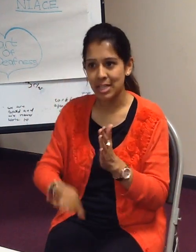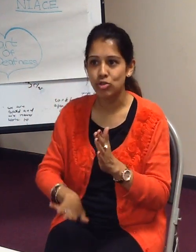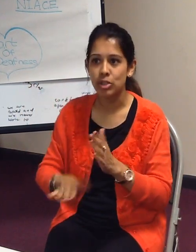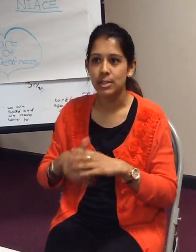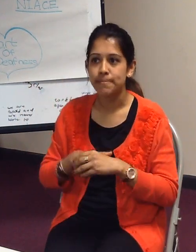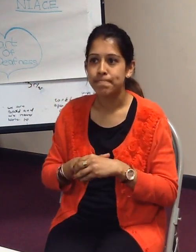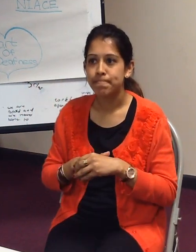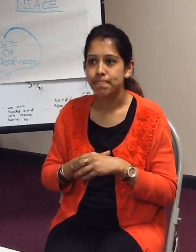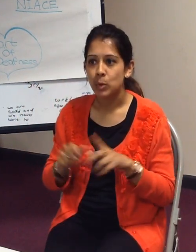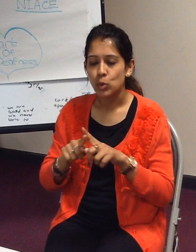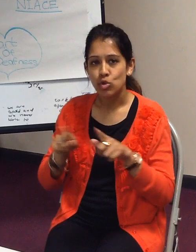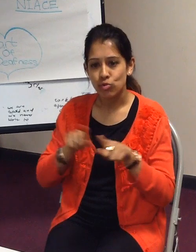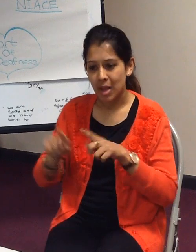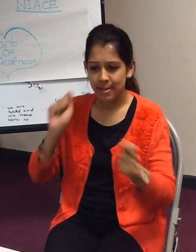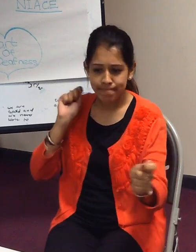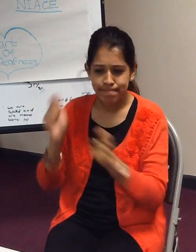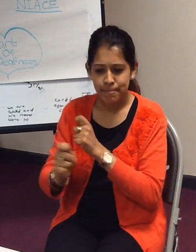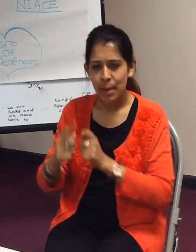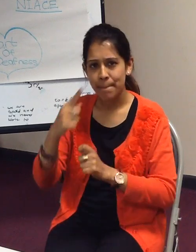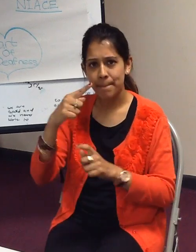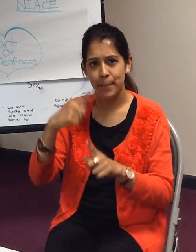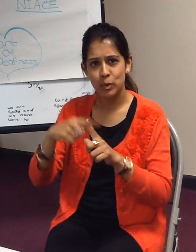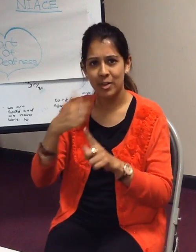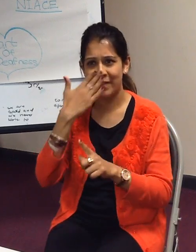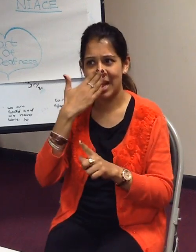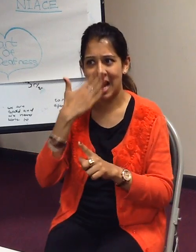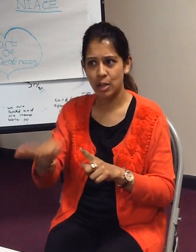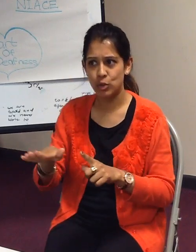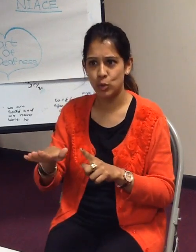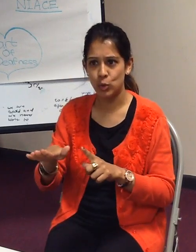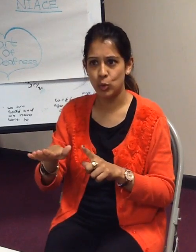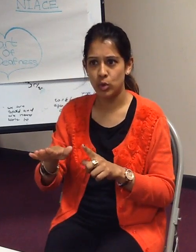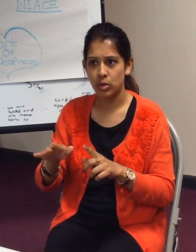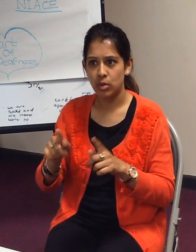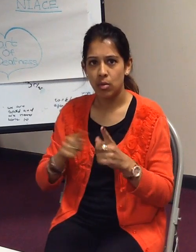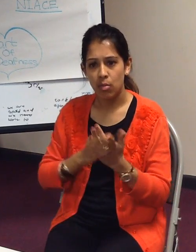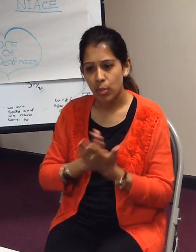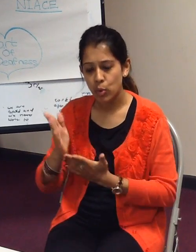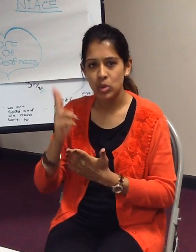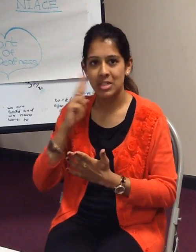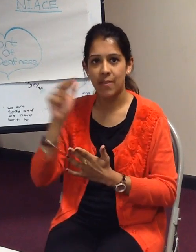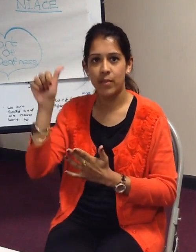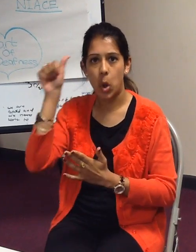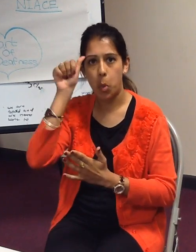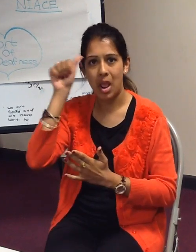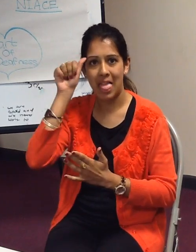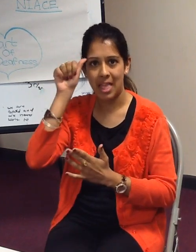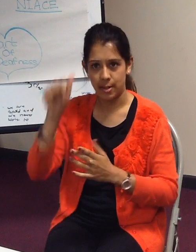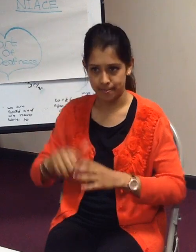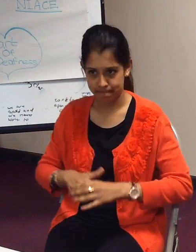by promoting positive attitudes and perceptions of Deaf people through Deaf Awareness.